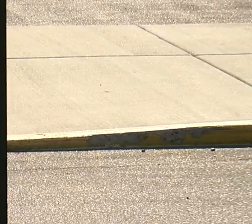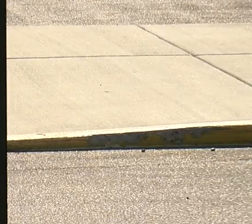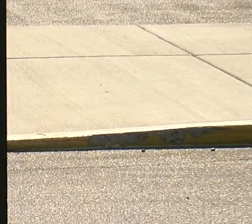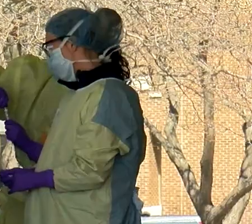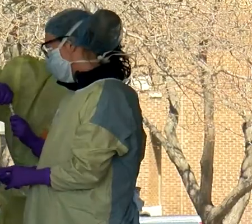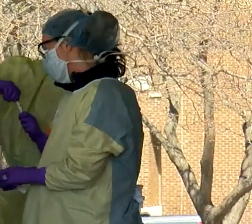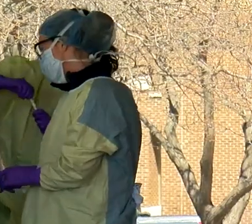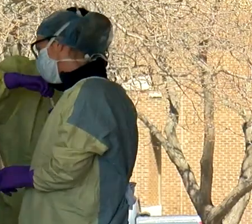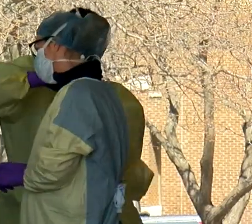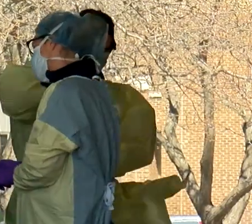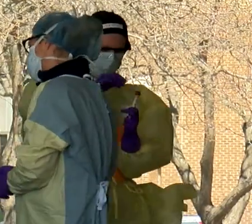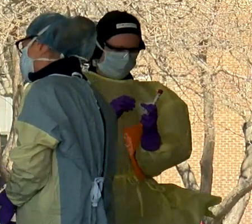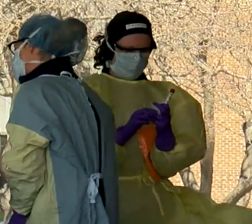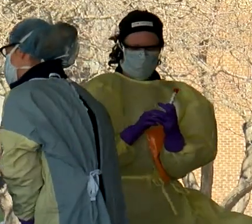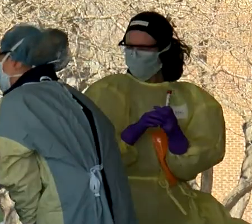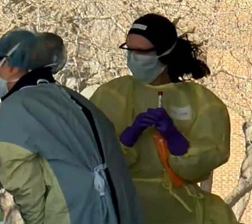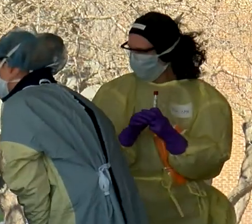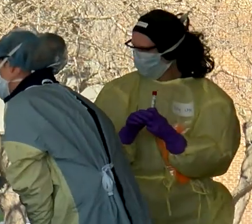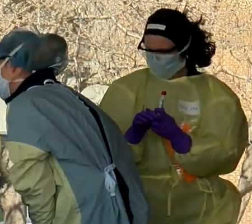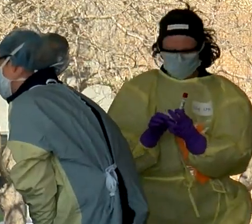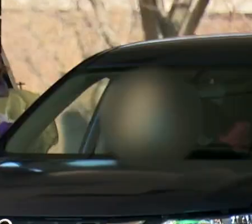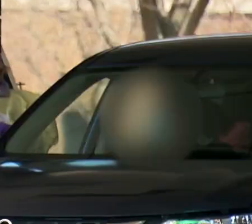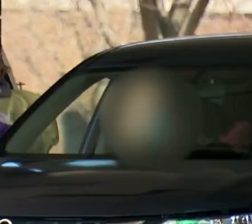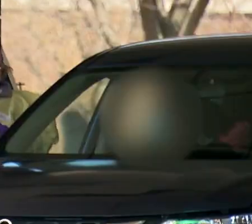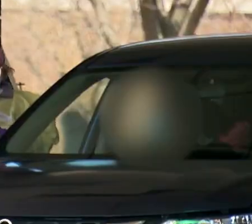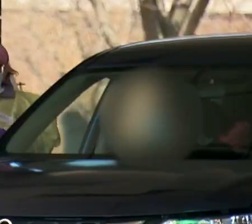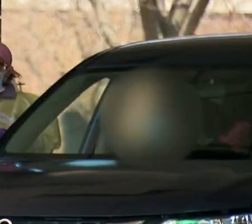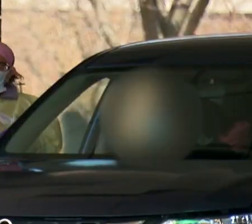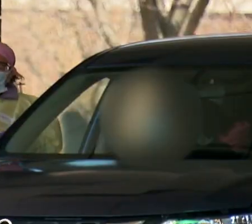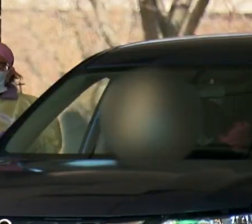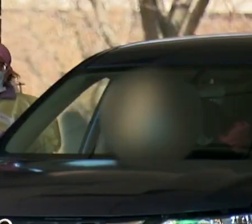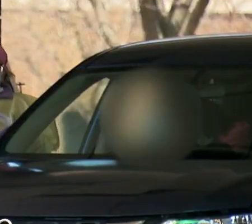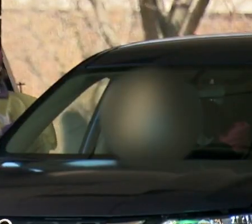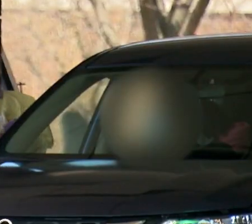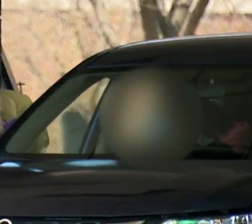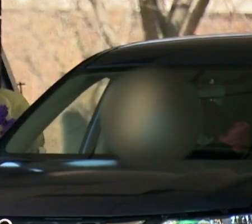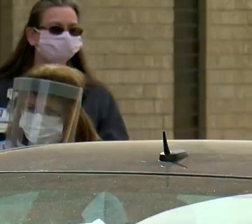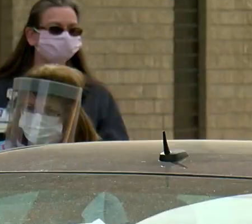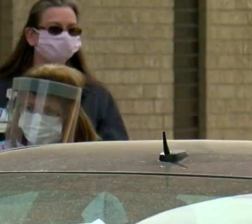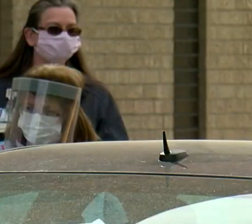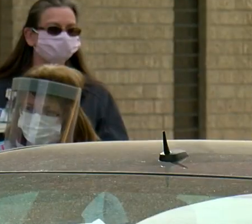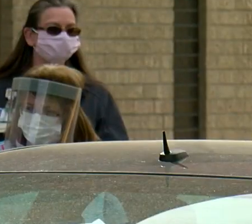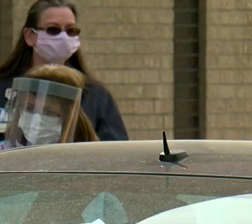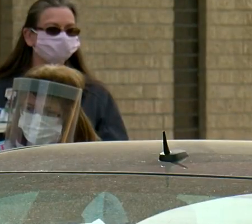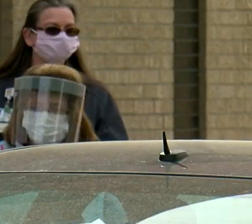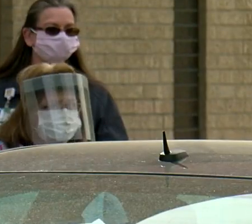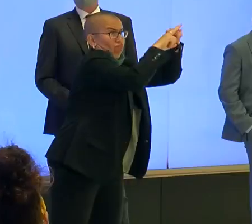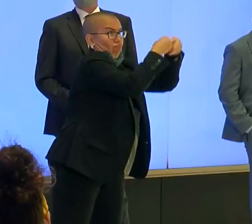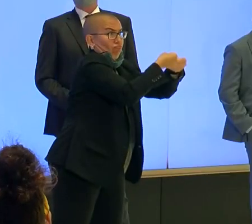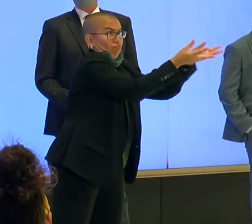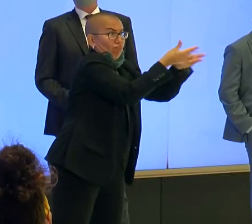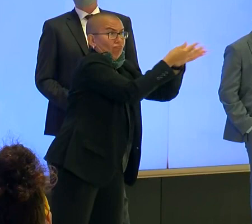BEMIDJI SHOWS IS WHY IT COULD HELP PREVENT A SPIKE. Reporter: STATE OFFICIALS SAY HAVING THE CAPACITY TO TO